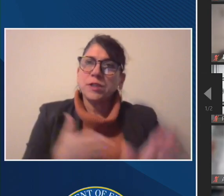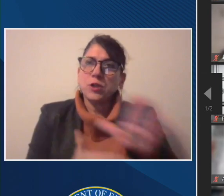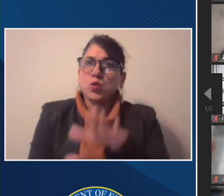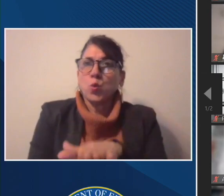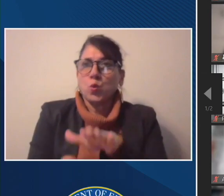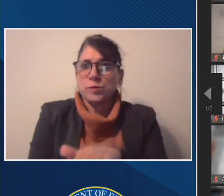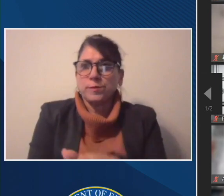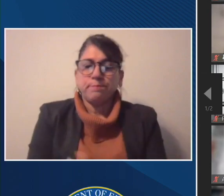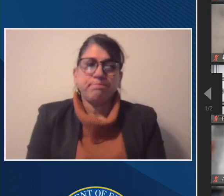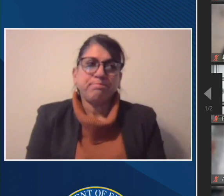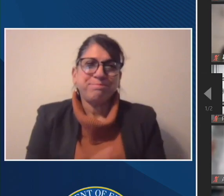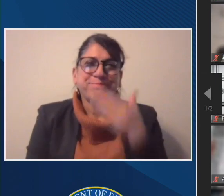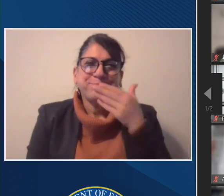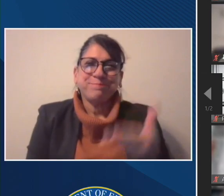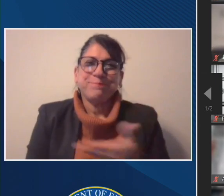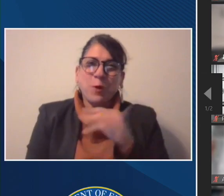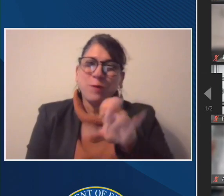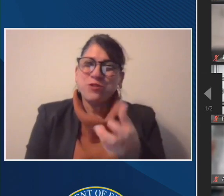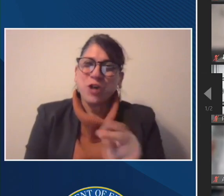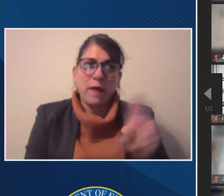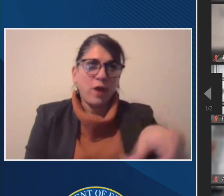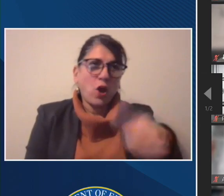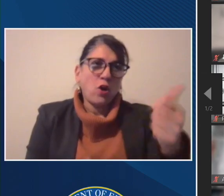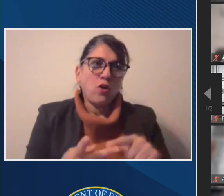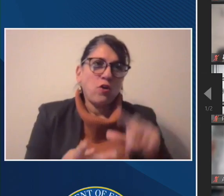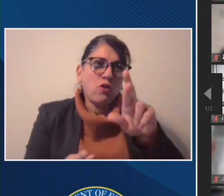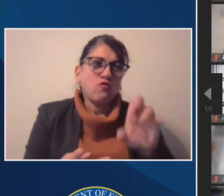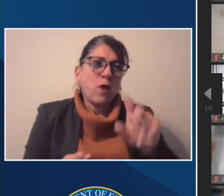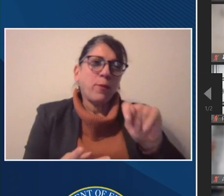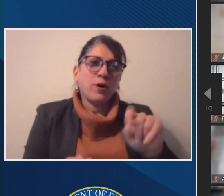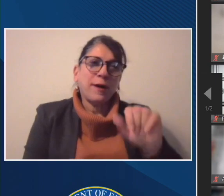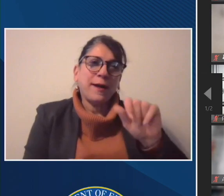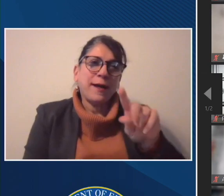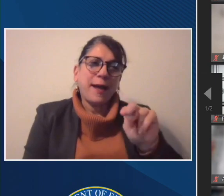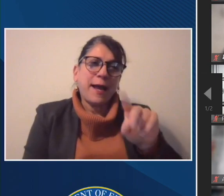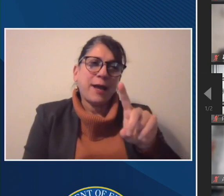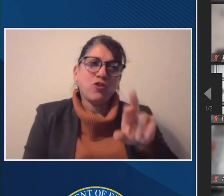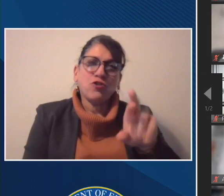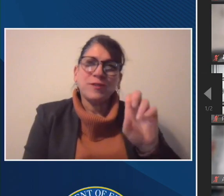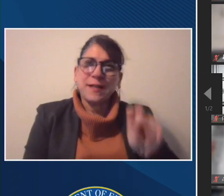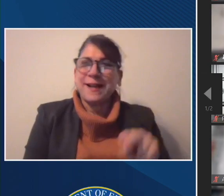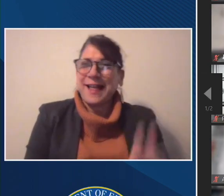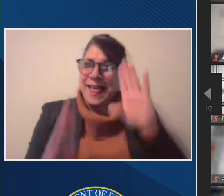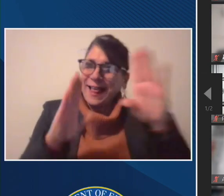Welcome, John. And the alternate, Robert Anderson. Hey, everybody. Rob Anderson here.